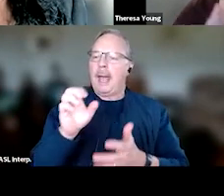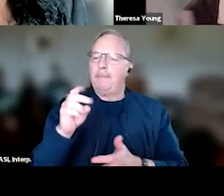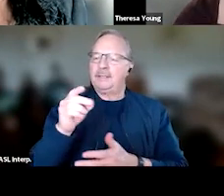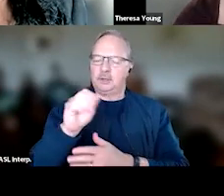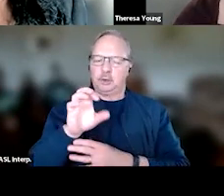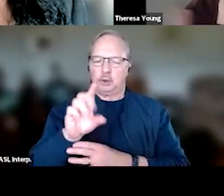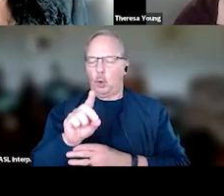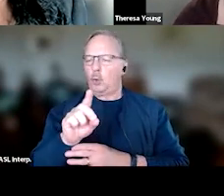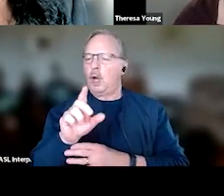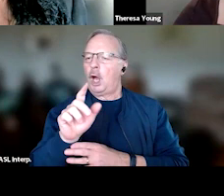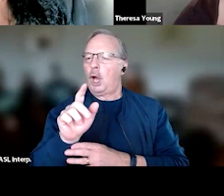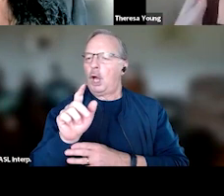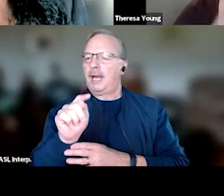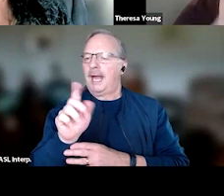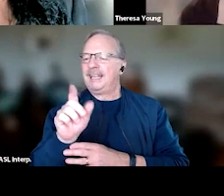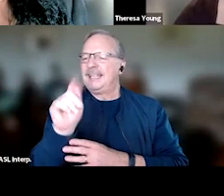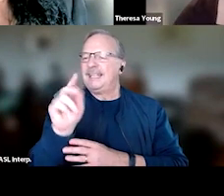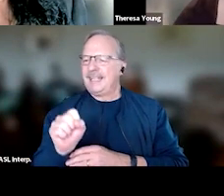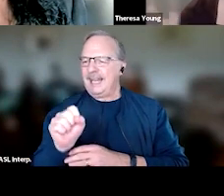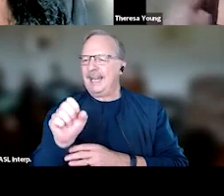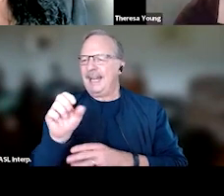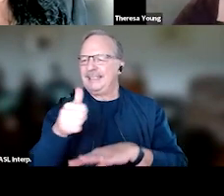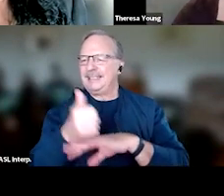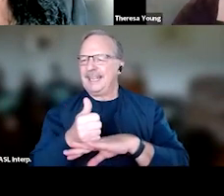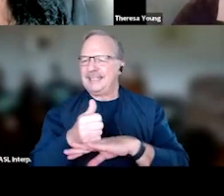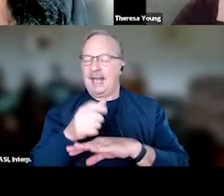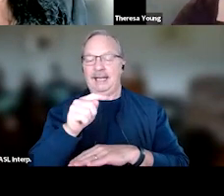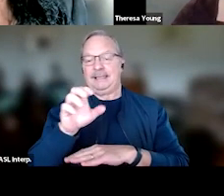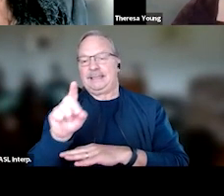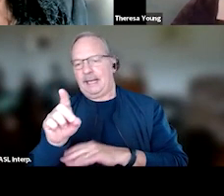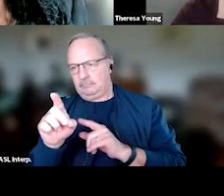or TEDS if you wanna use a abbreviation, and...